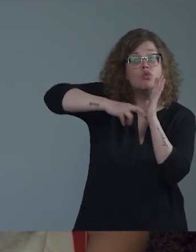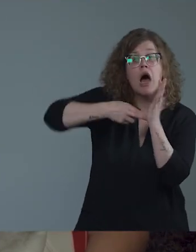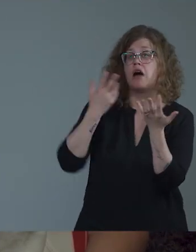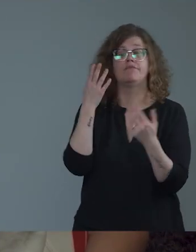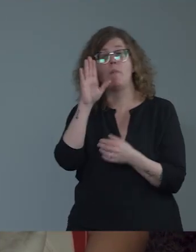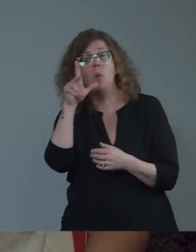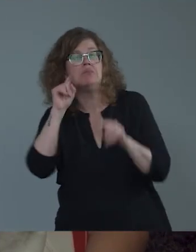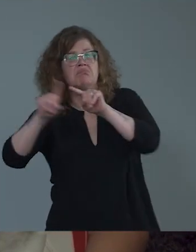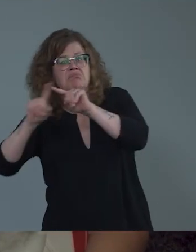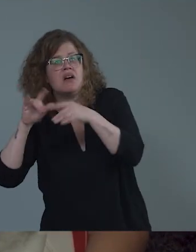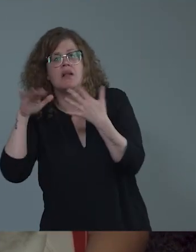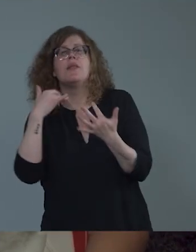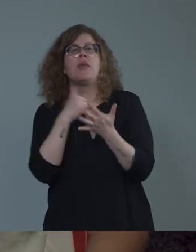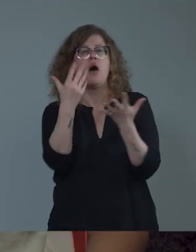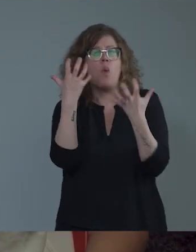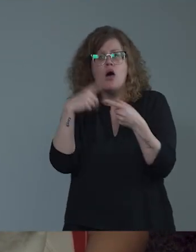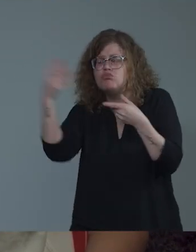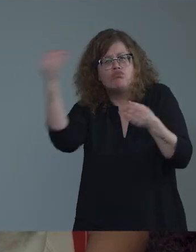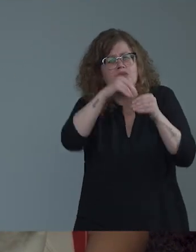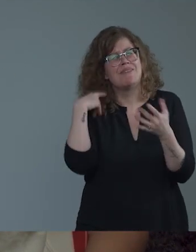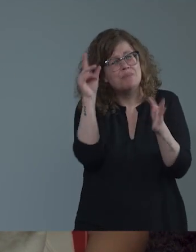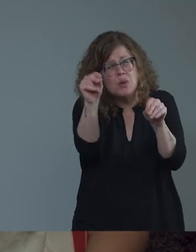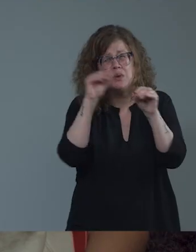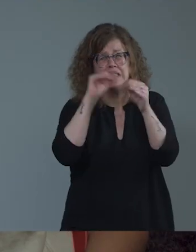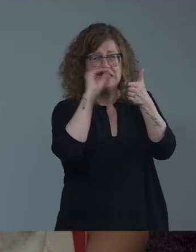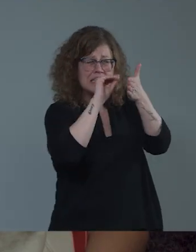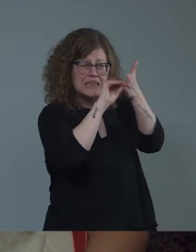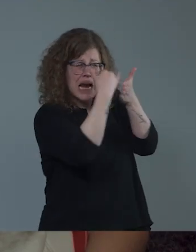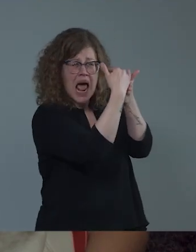this works and how it's put together, and how to keep it safe, and all of those details that are